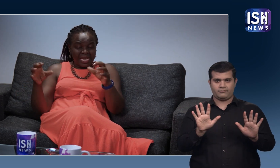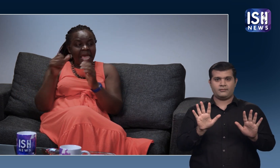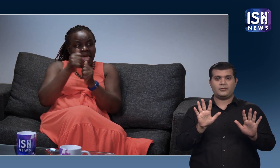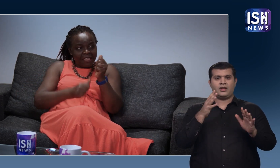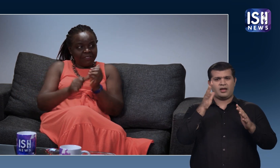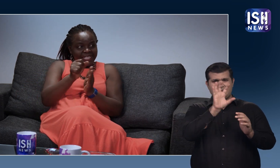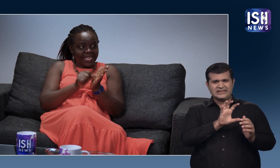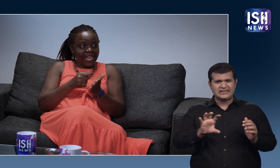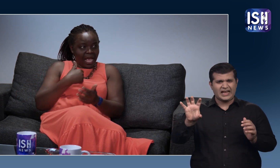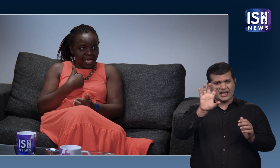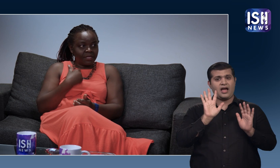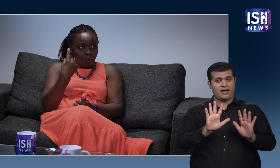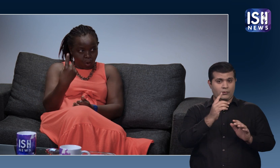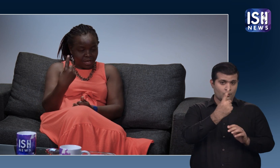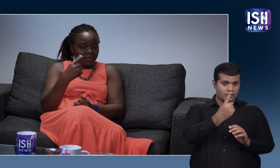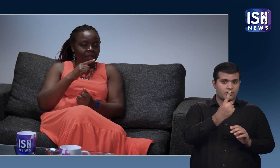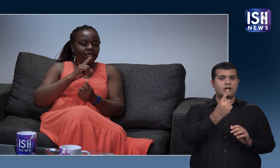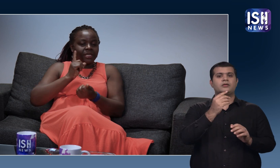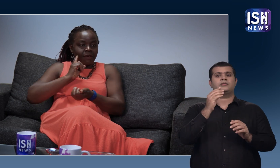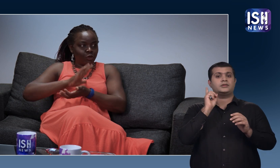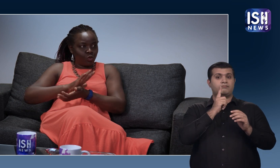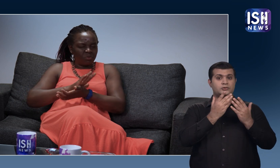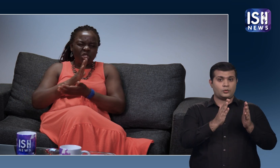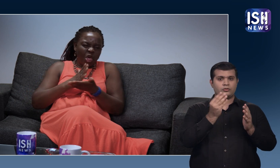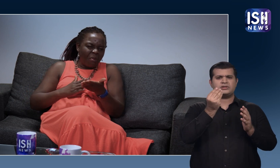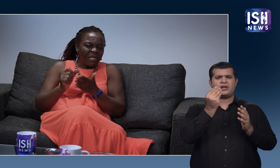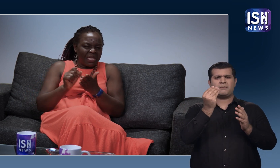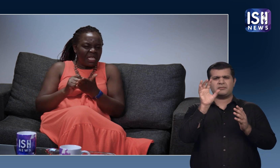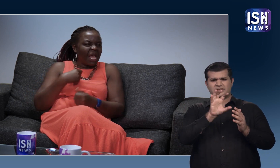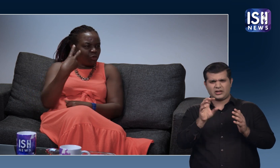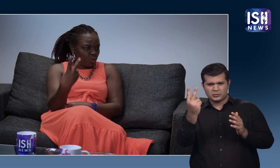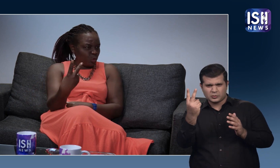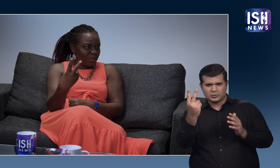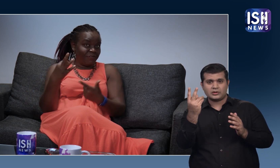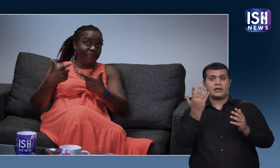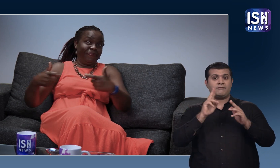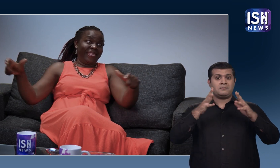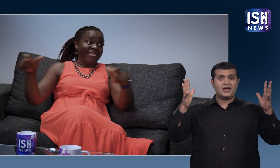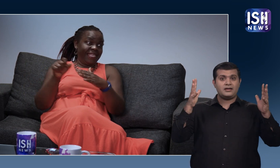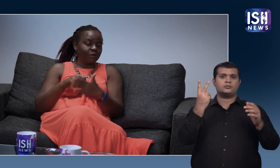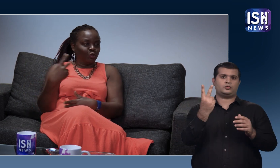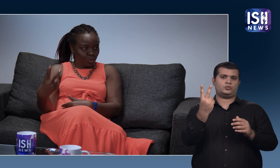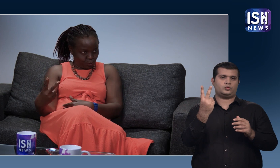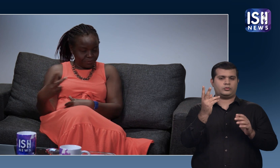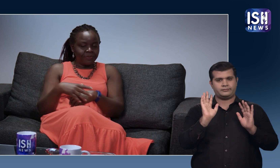Every State has one Deaf School.. some states have two Deaf schools if they are big.